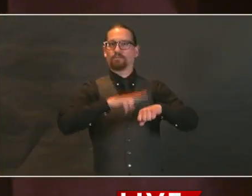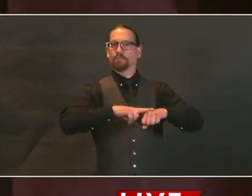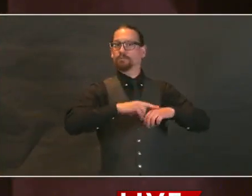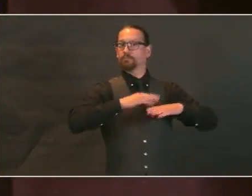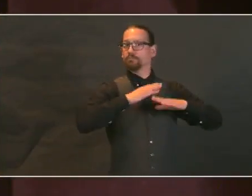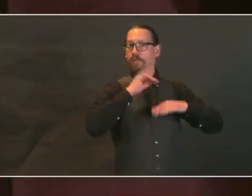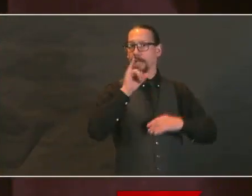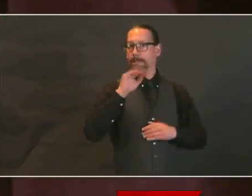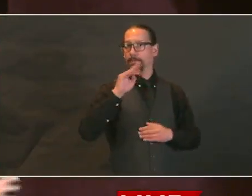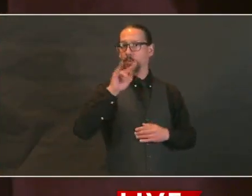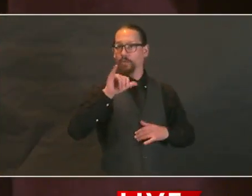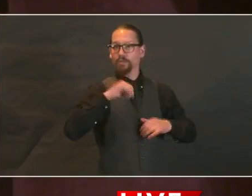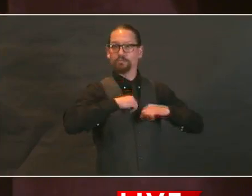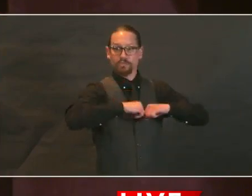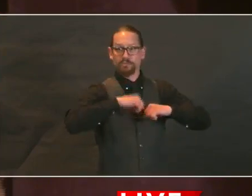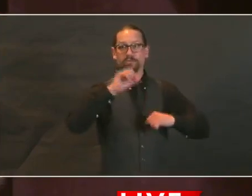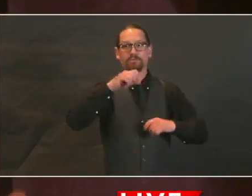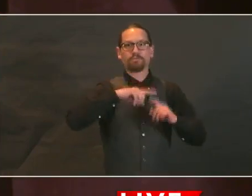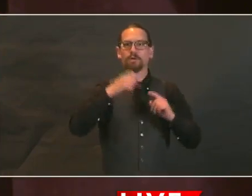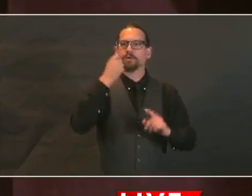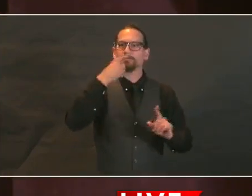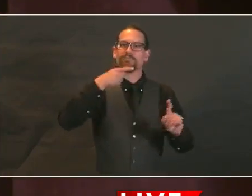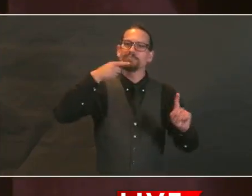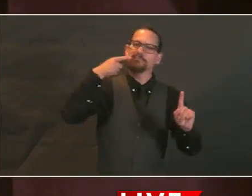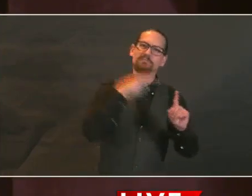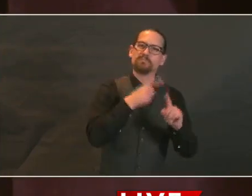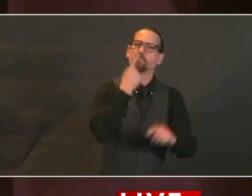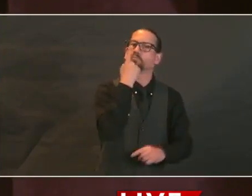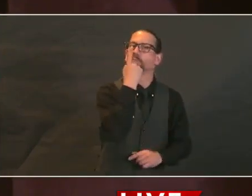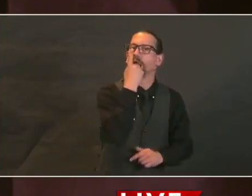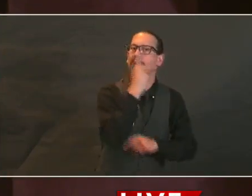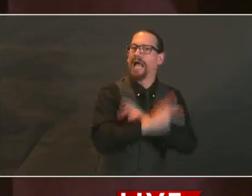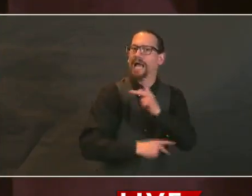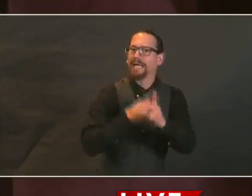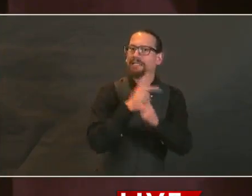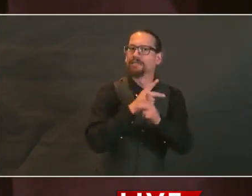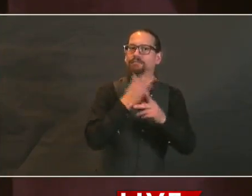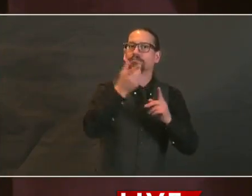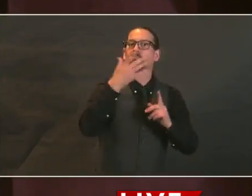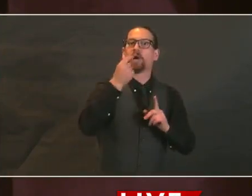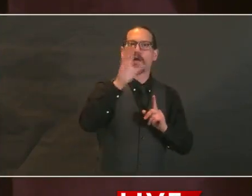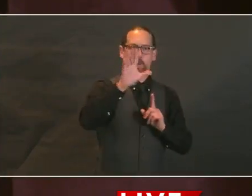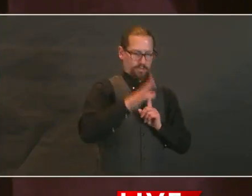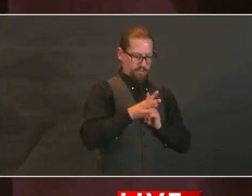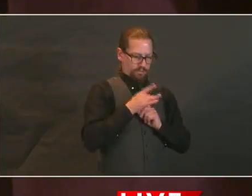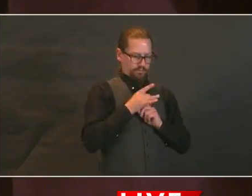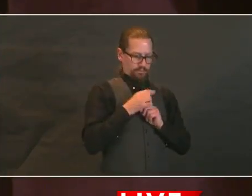IMMUNITY ONLY PROTECT YOU AGAINST THAT ONE TYPE OF CORONAVIRUS THAT YOU HAD AT